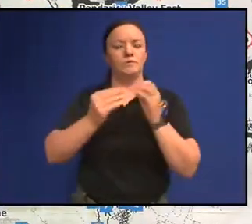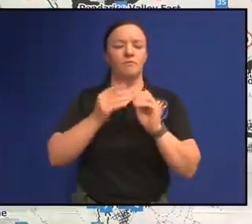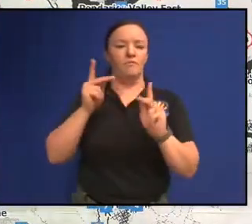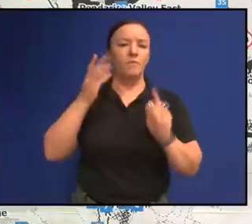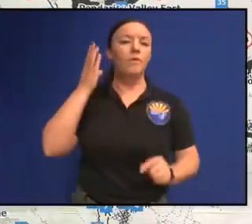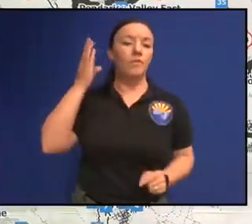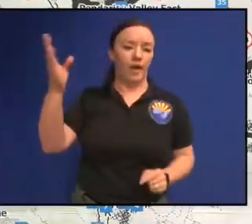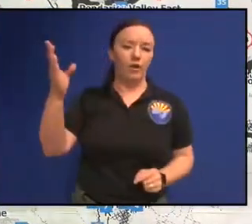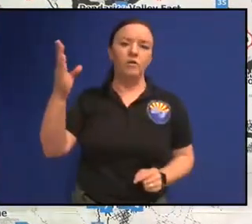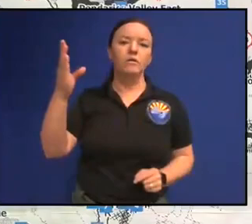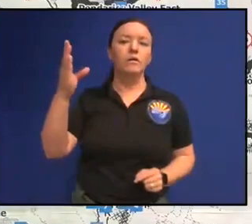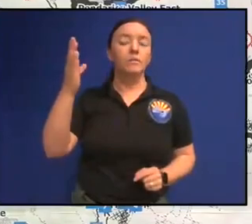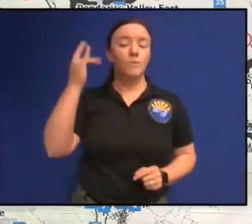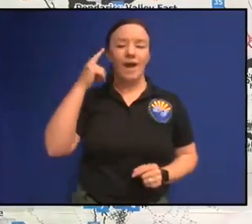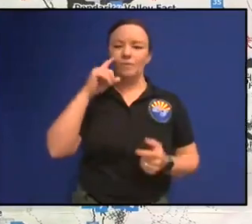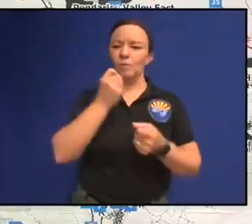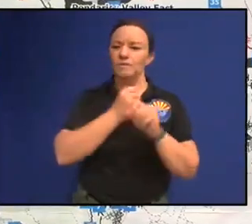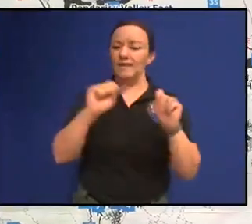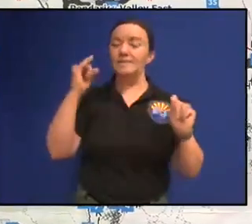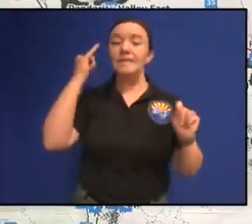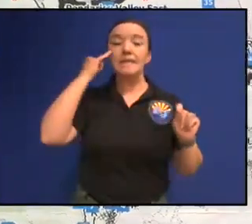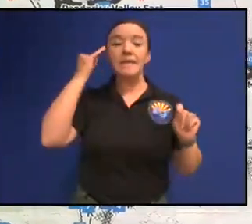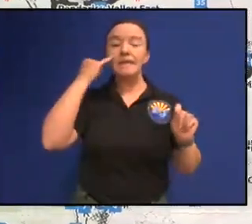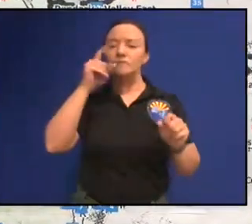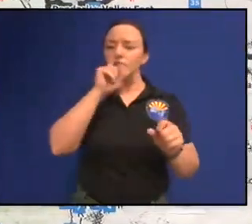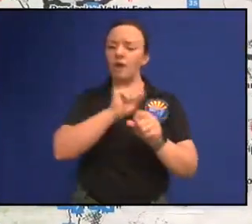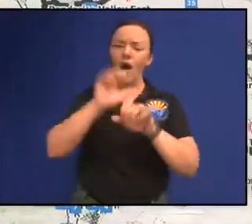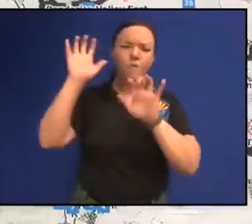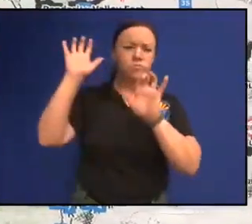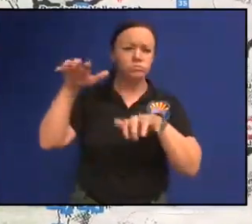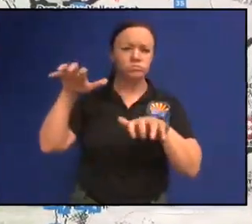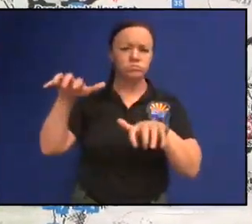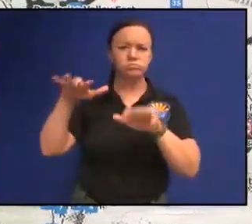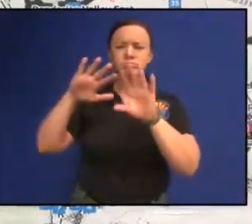AND GETTING PEOPLE OFF THE HILL. AND WHY THAT IS IMPORTANT IS, YOU KNOW, FOR OTHER FOLKS